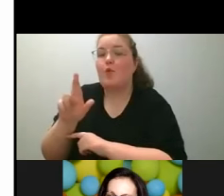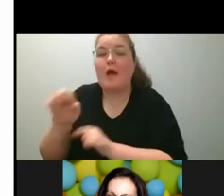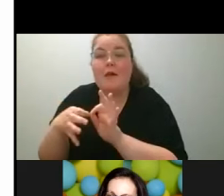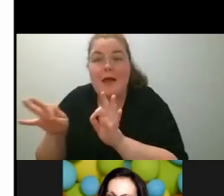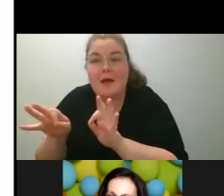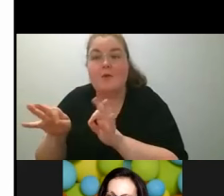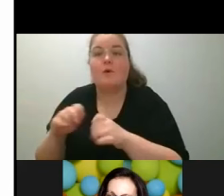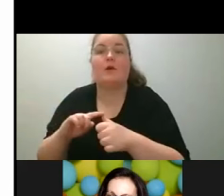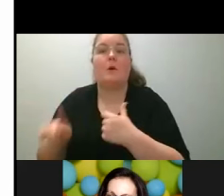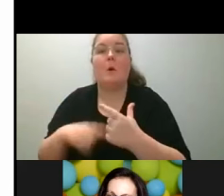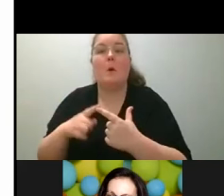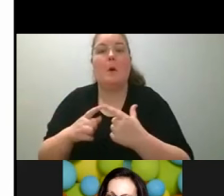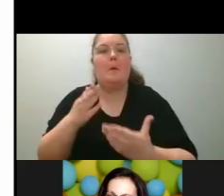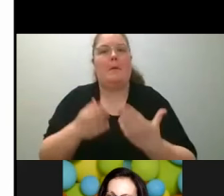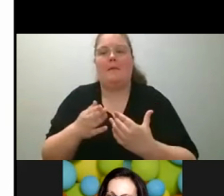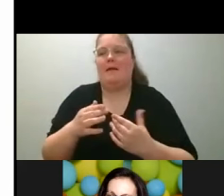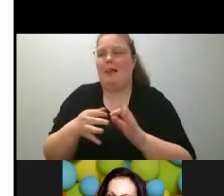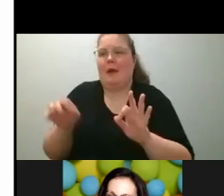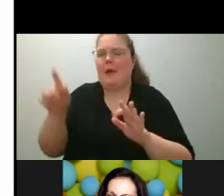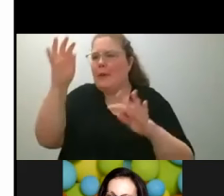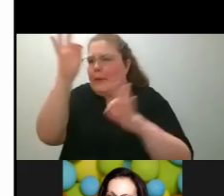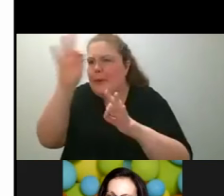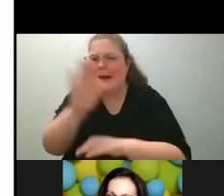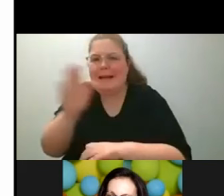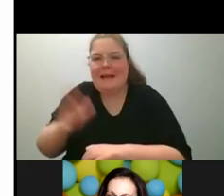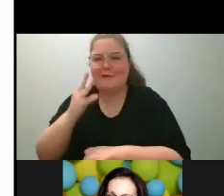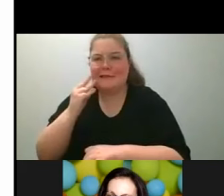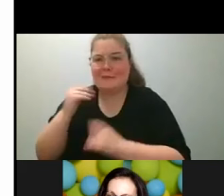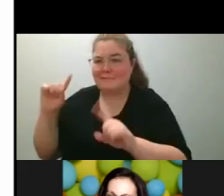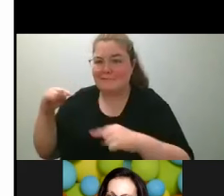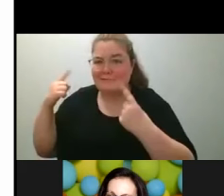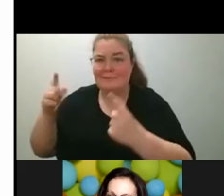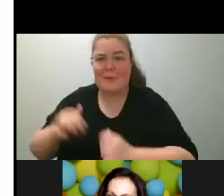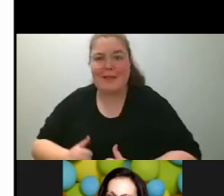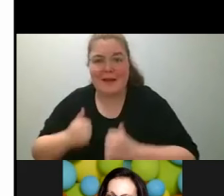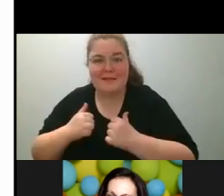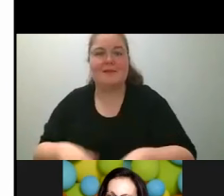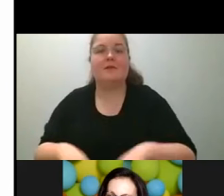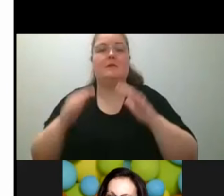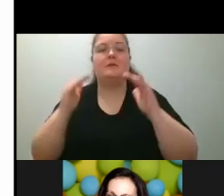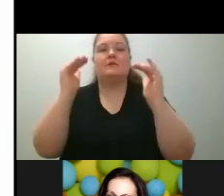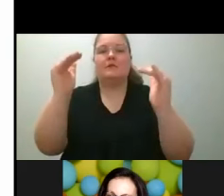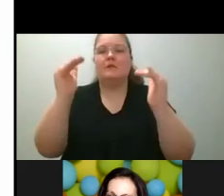languages that you personally might not be as familiar with. And then we also want to consider what are the instruction.